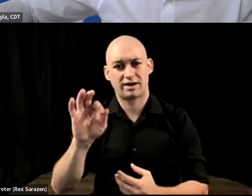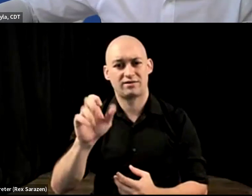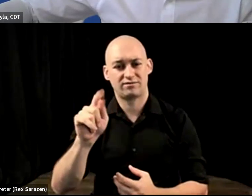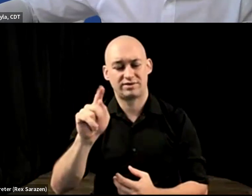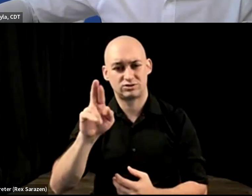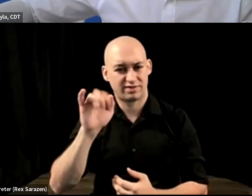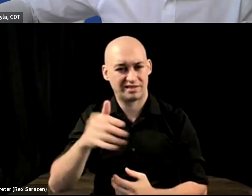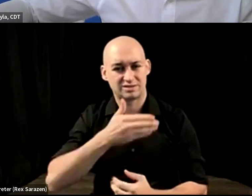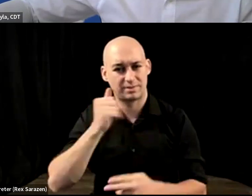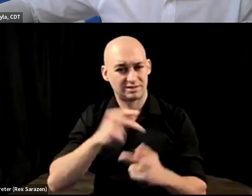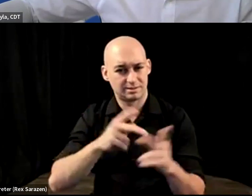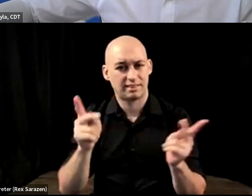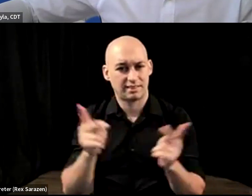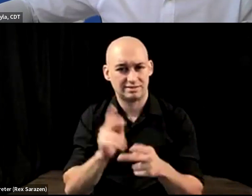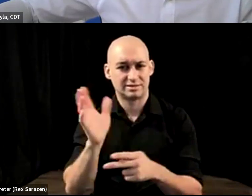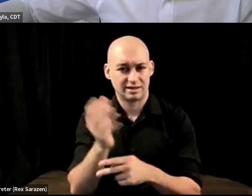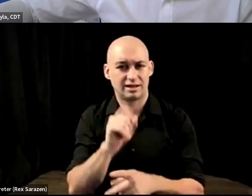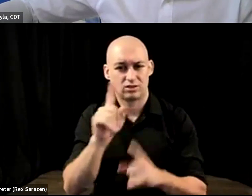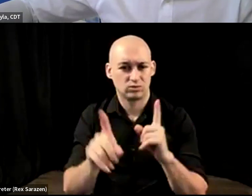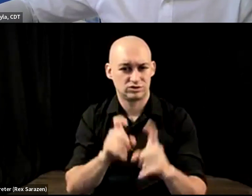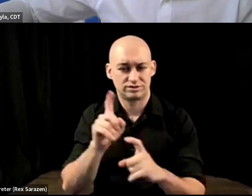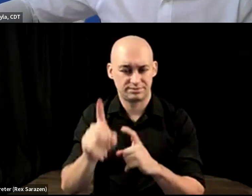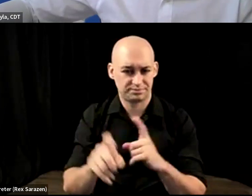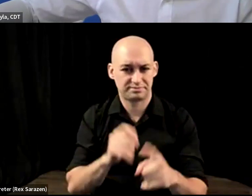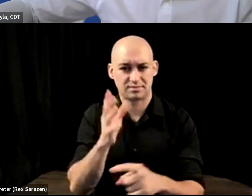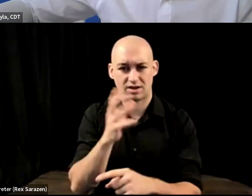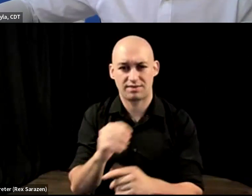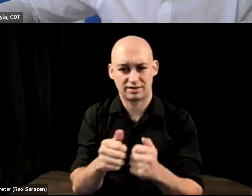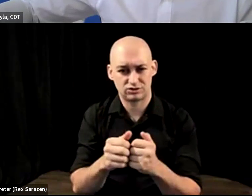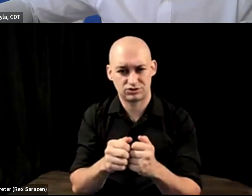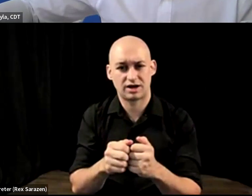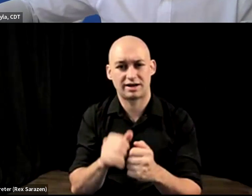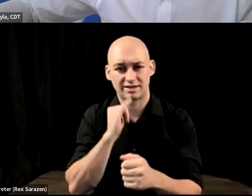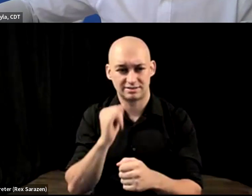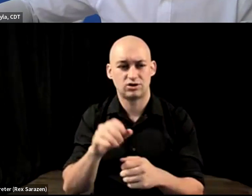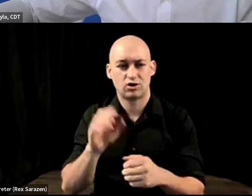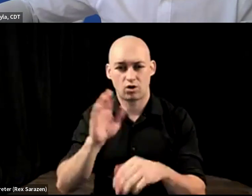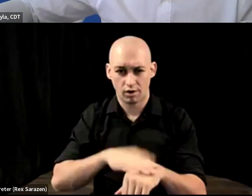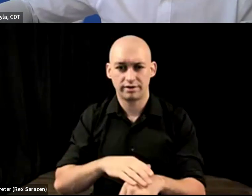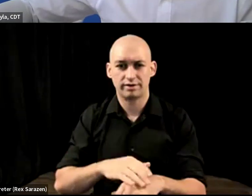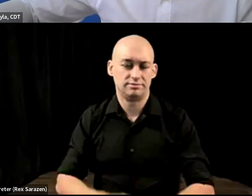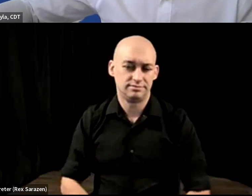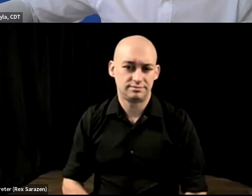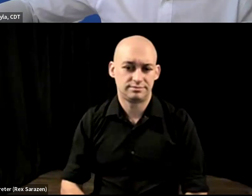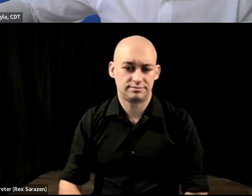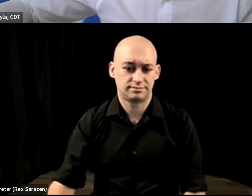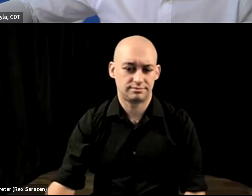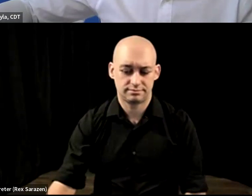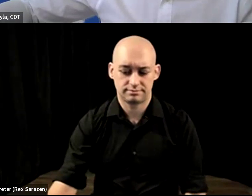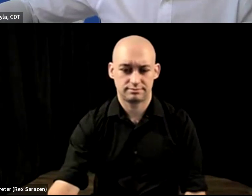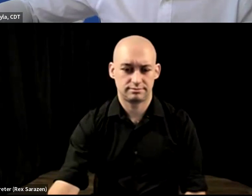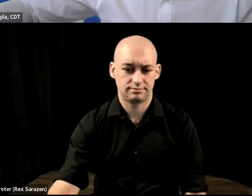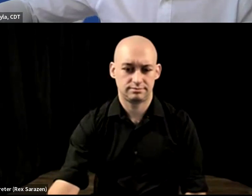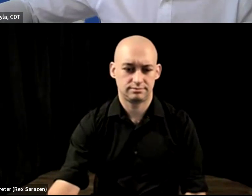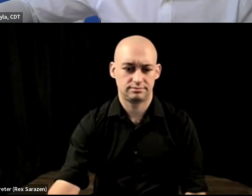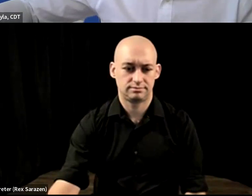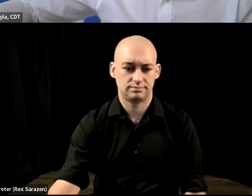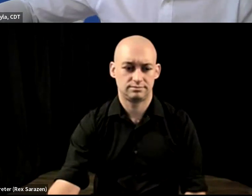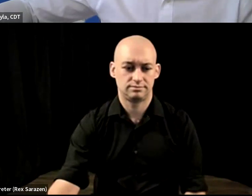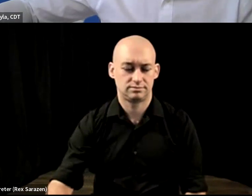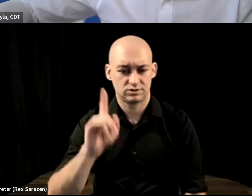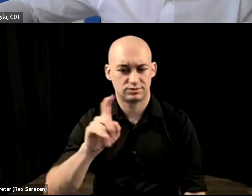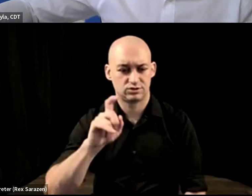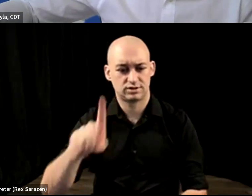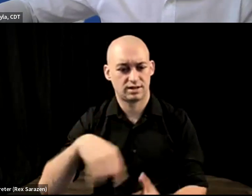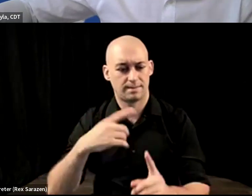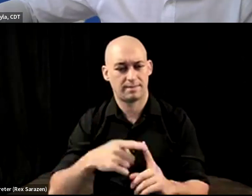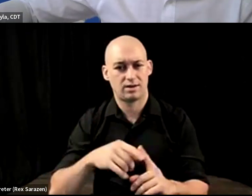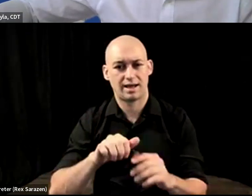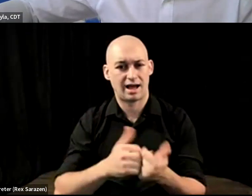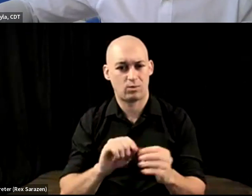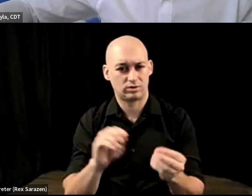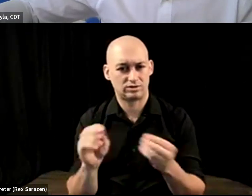to get a question and the chat is enabled. There is a question about how, an entity can partner